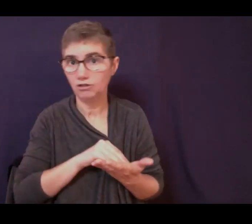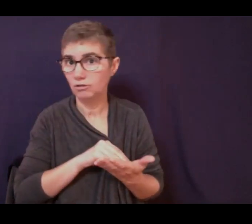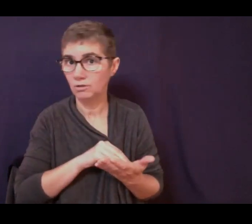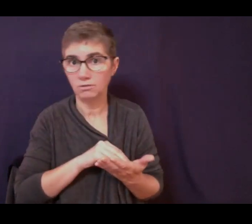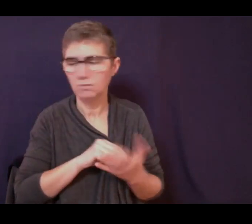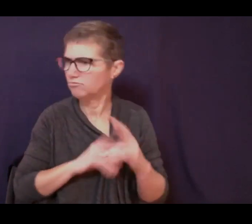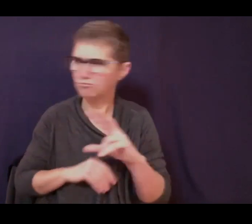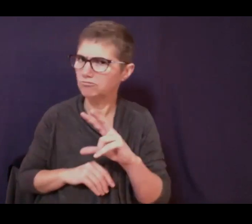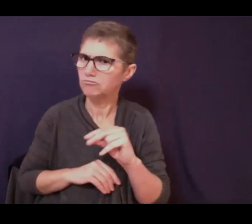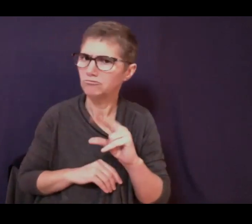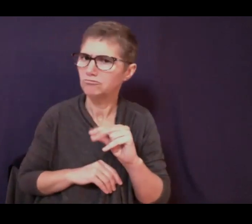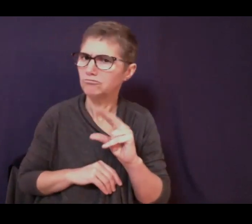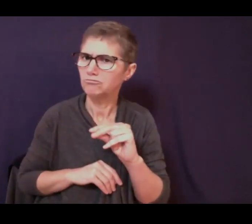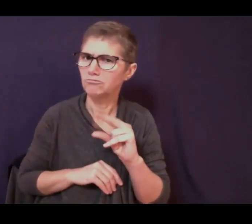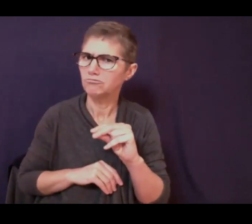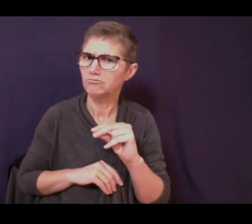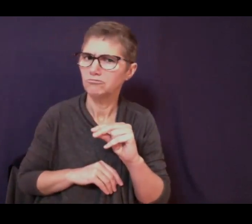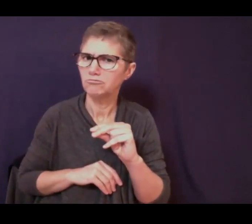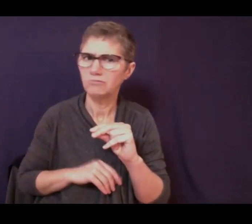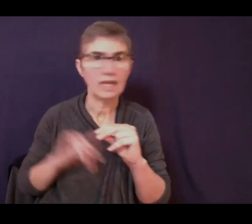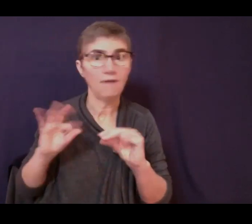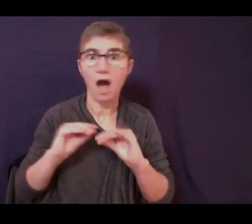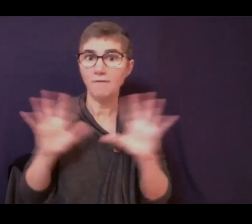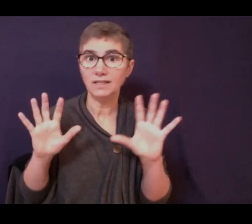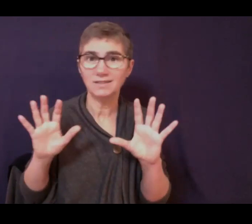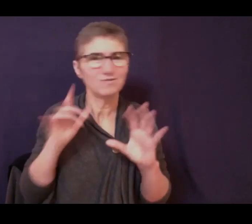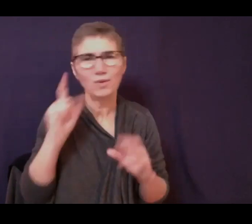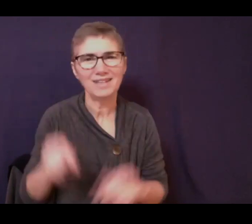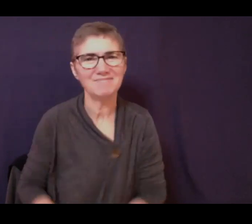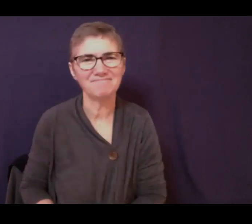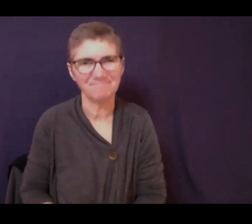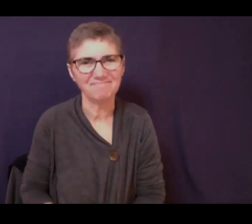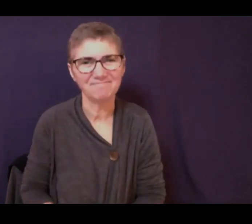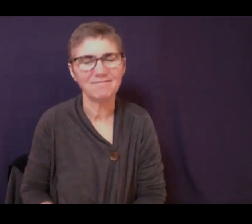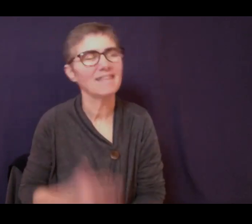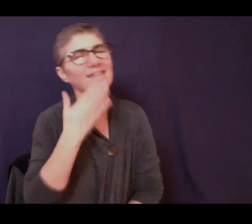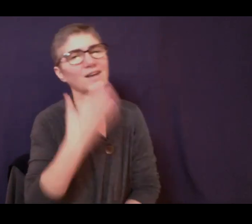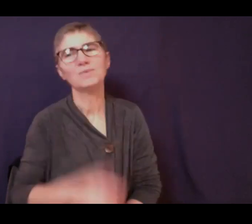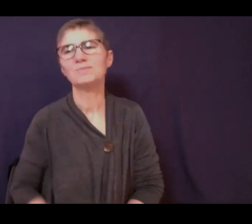not if it's obvious yeah okay all right thank you yeah no worries